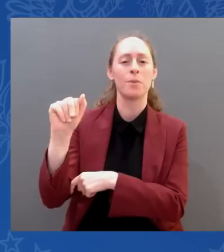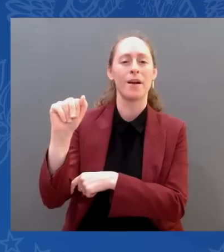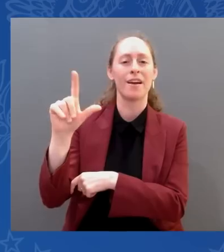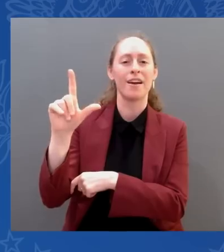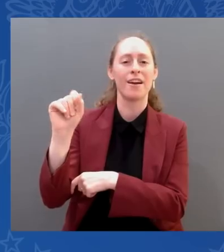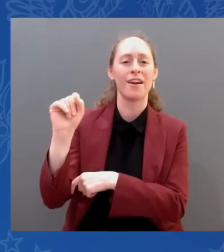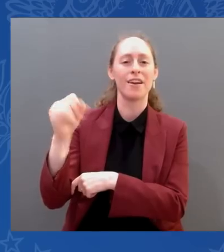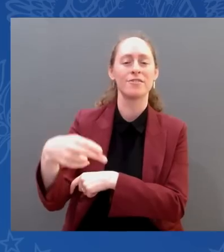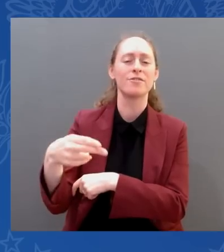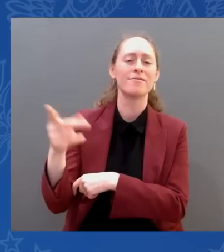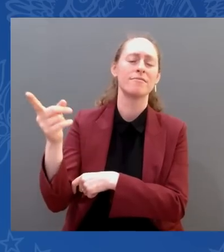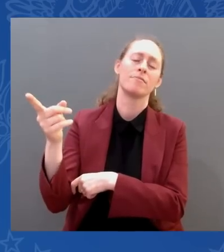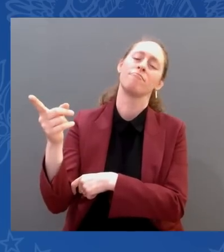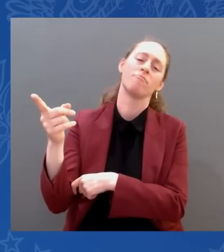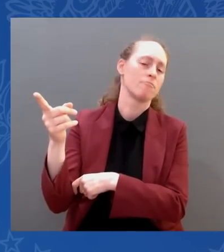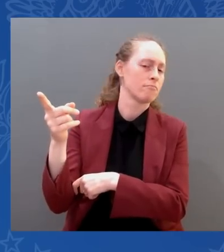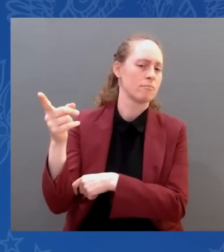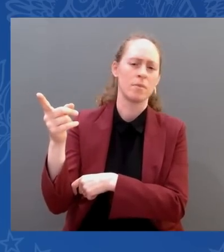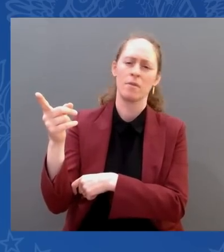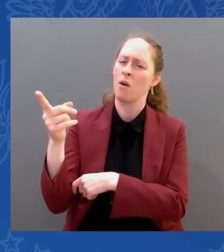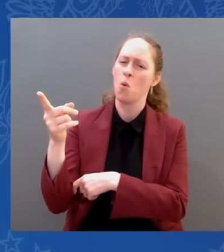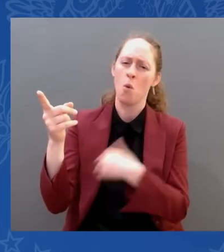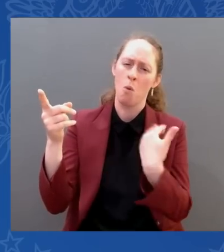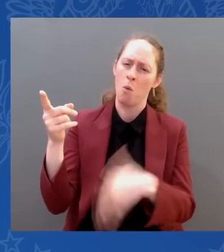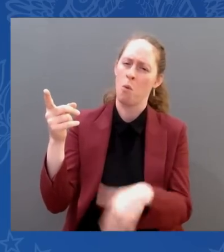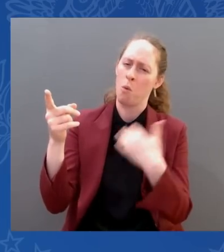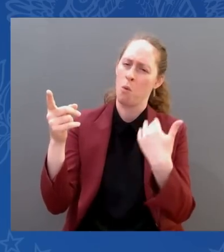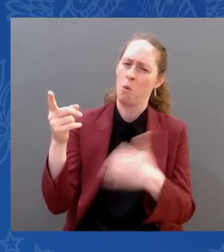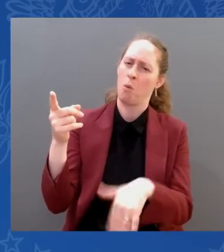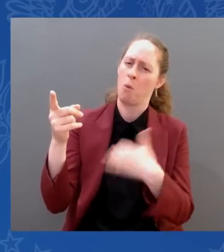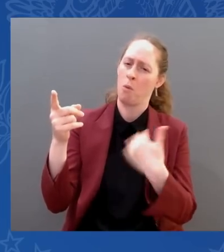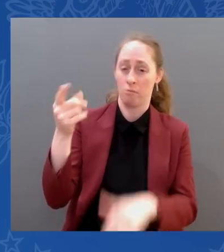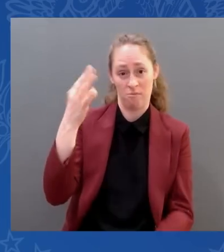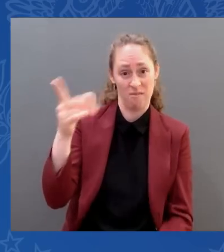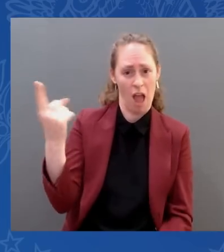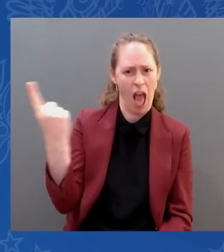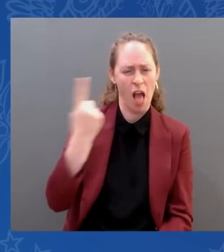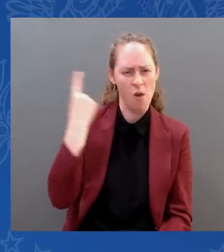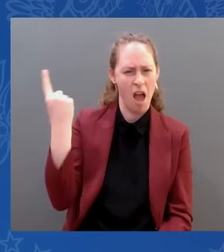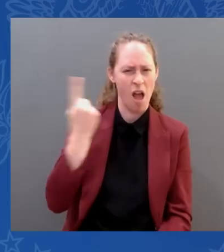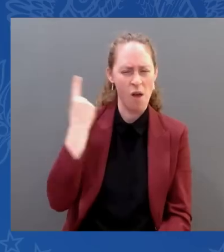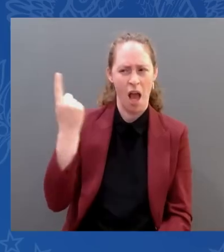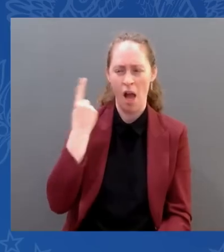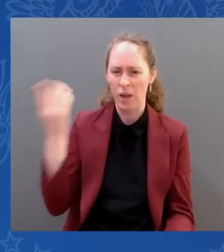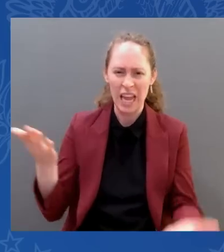He always has your back. I had an uncle who used to say, "Joey, you're labor from belt buckle to shoe sole."